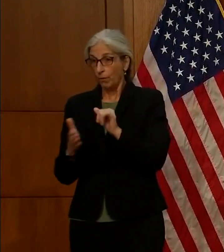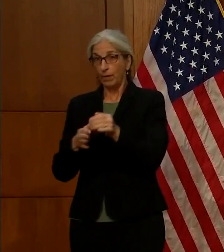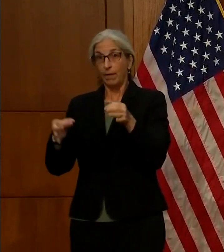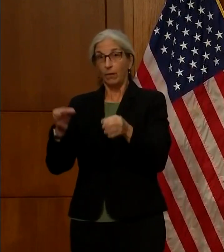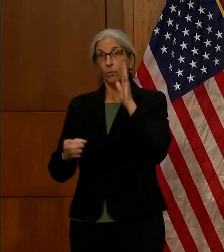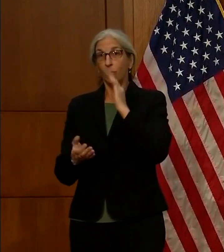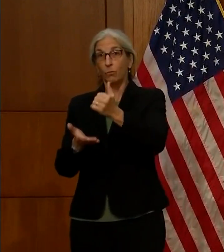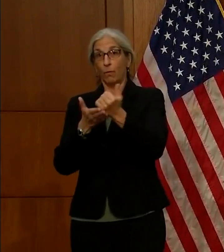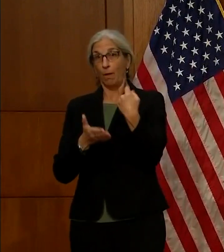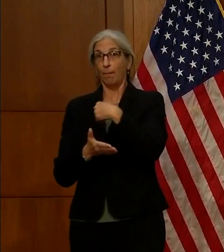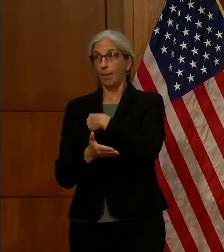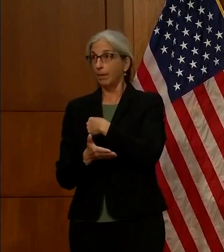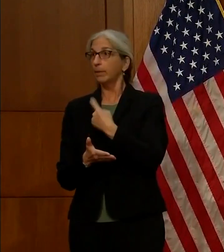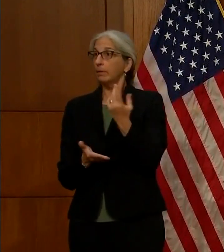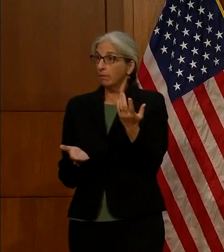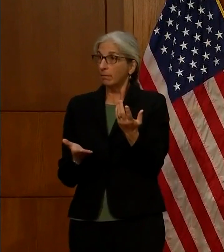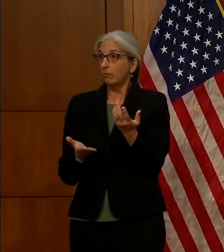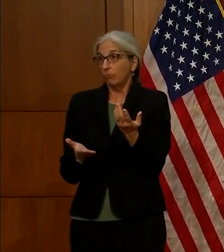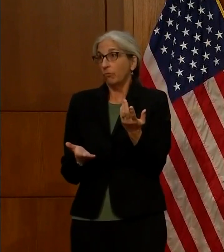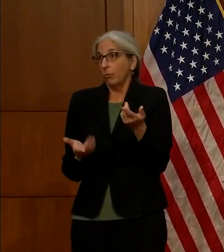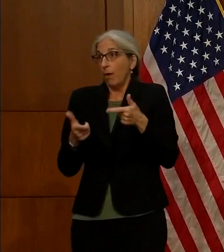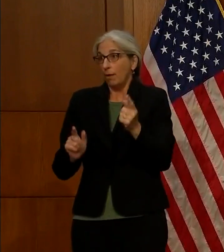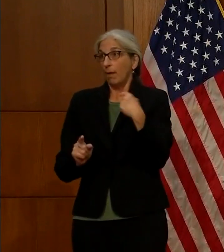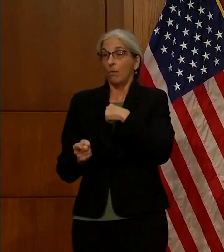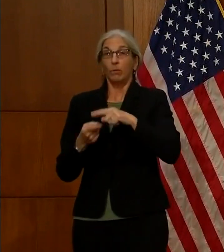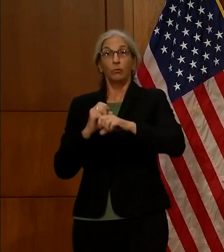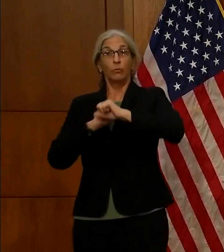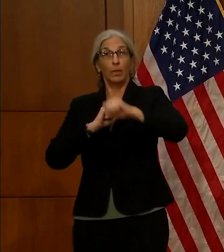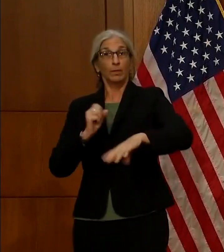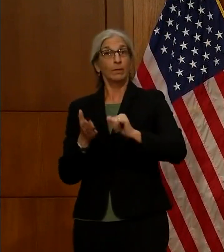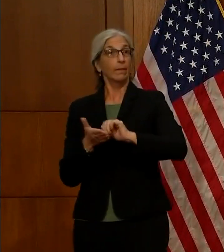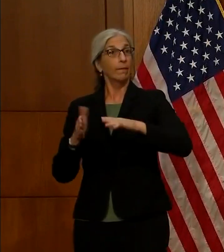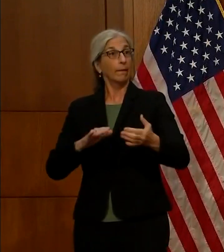FORWARD TO THEM. ASSISTING US